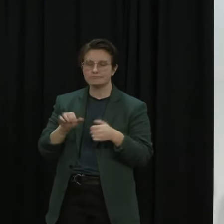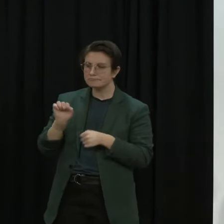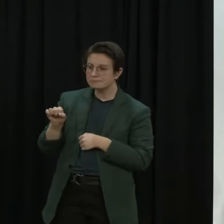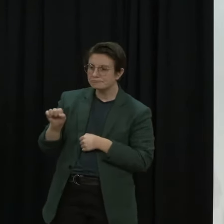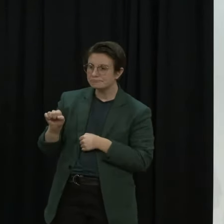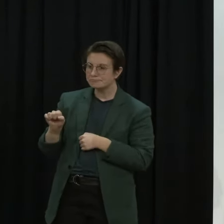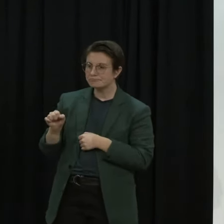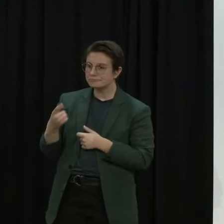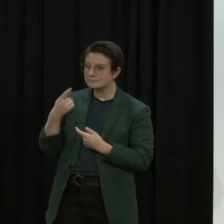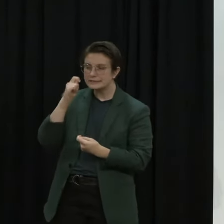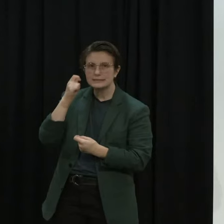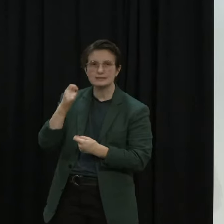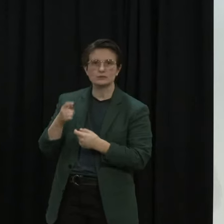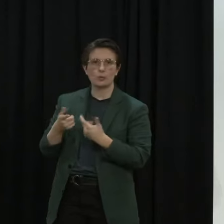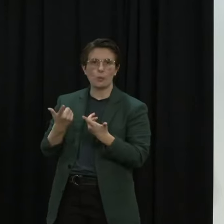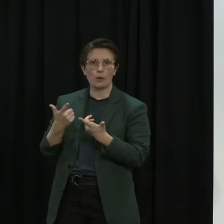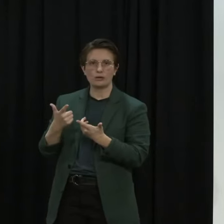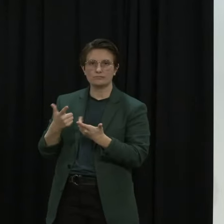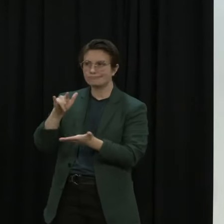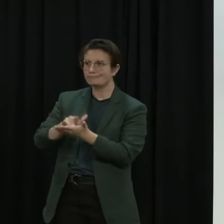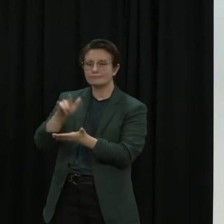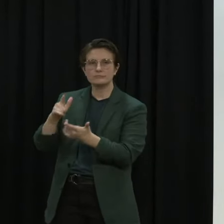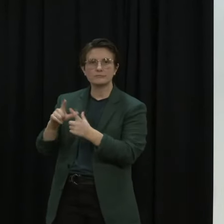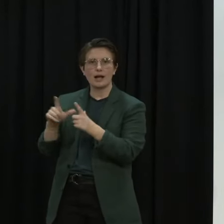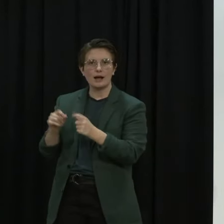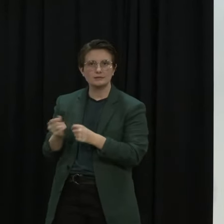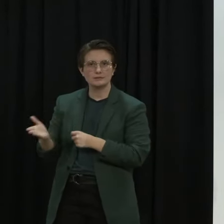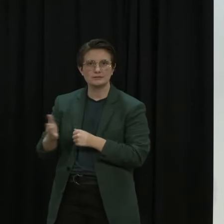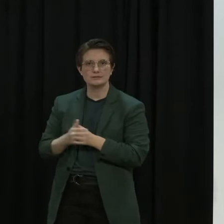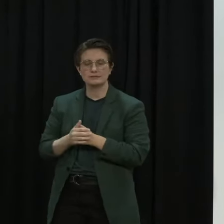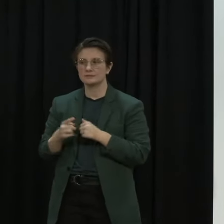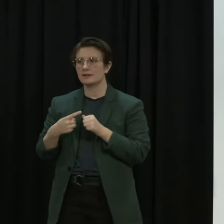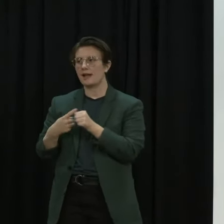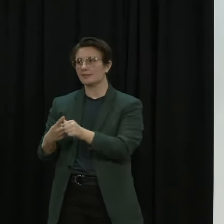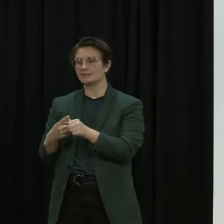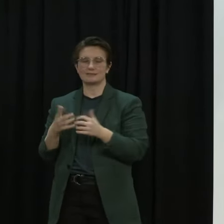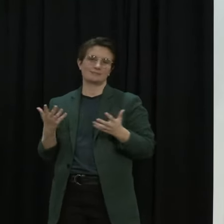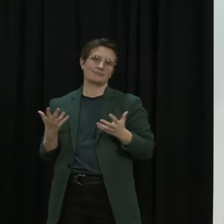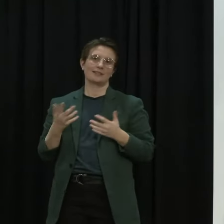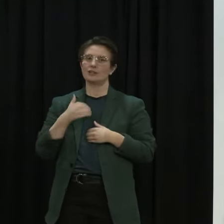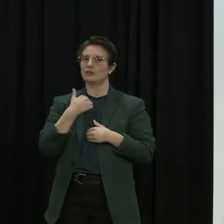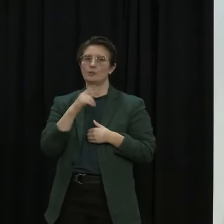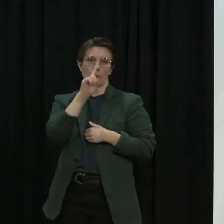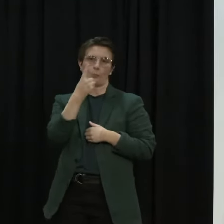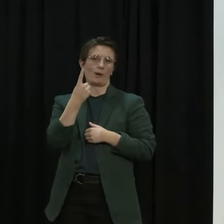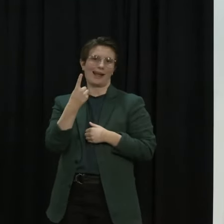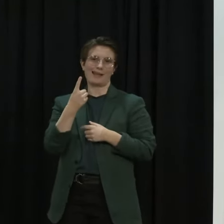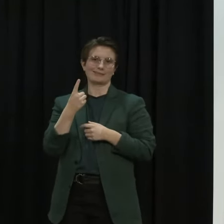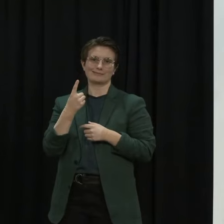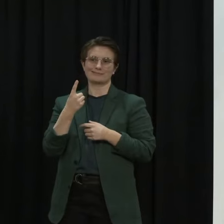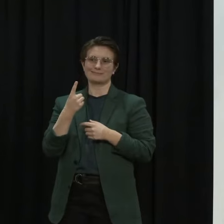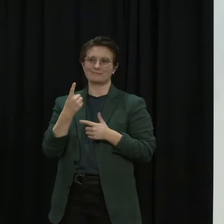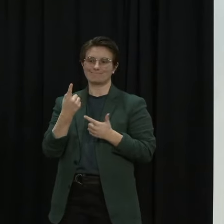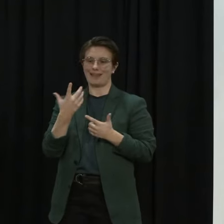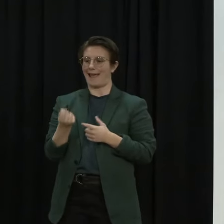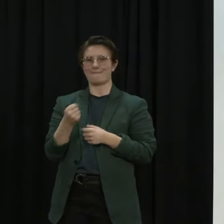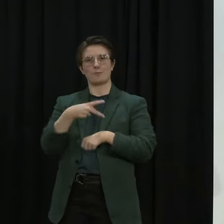the rules. Are you starting